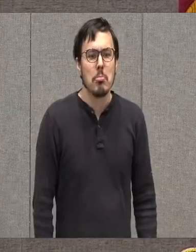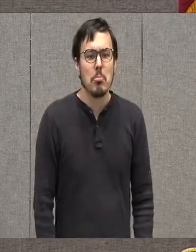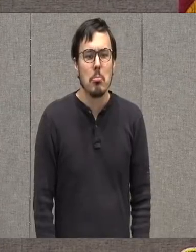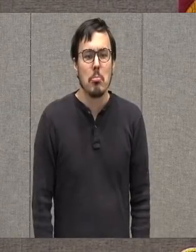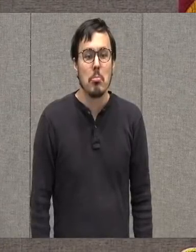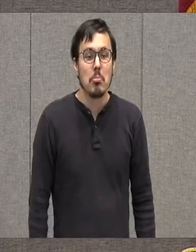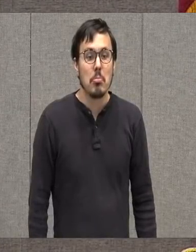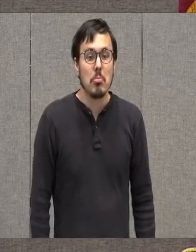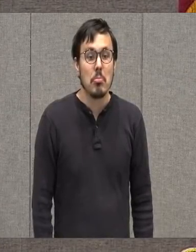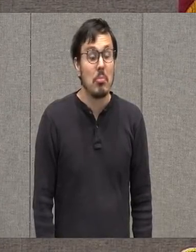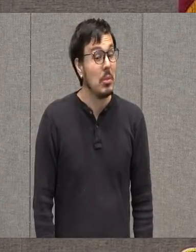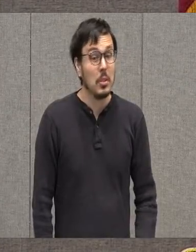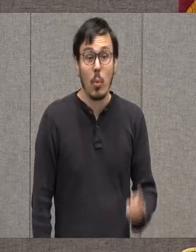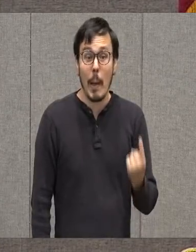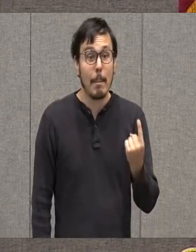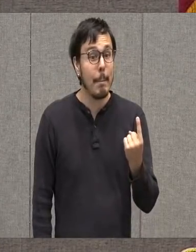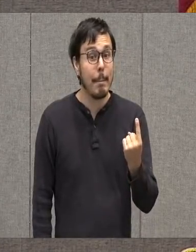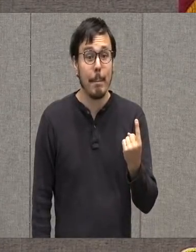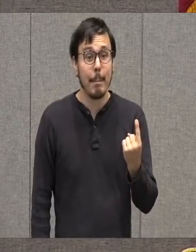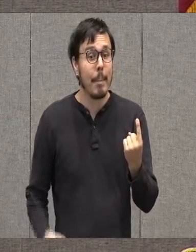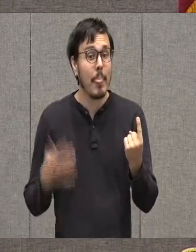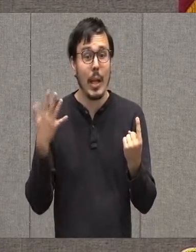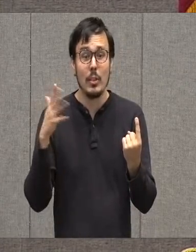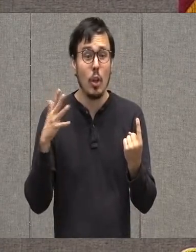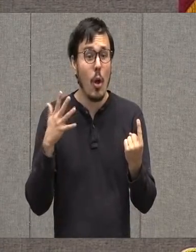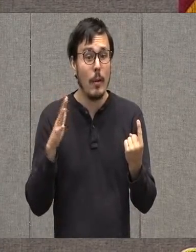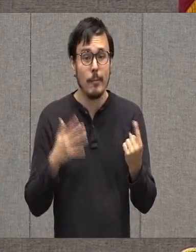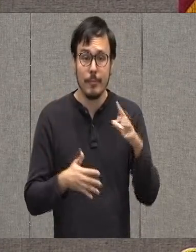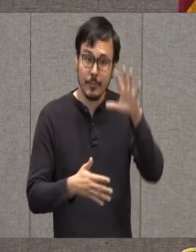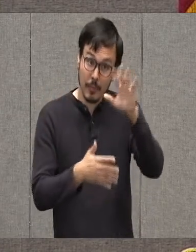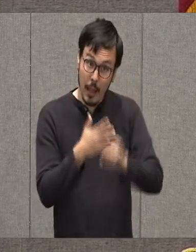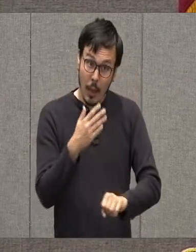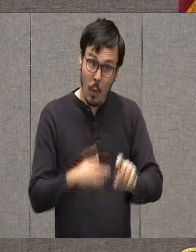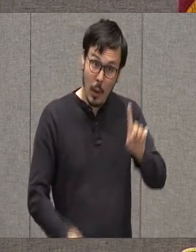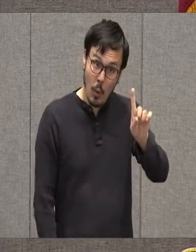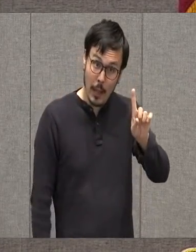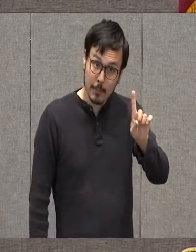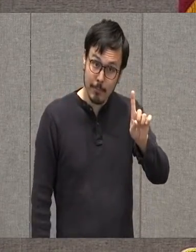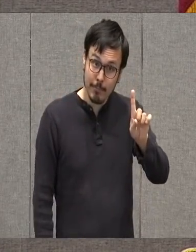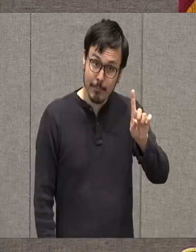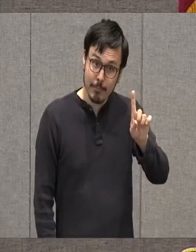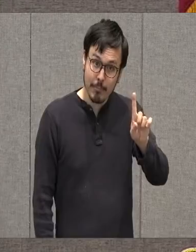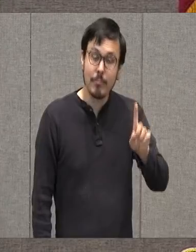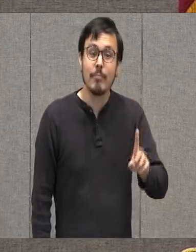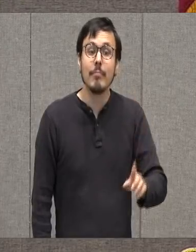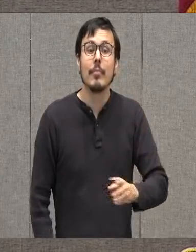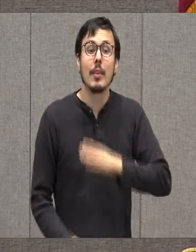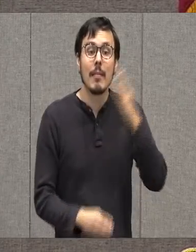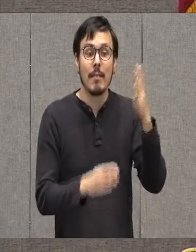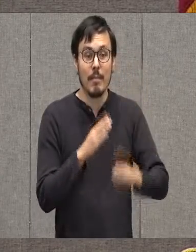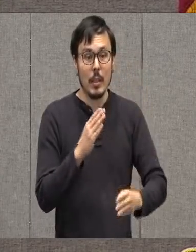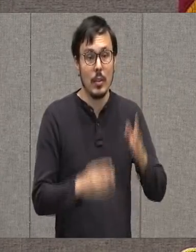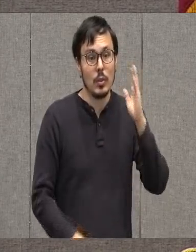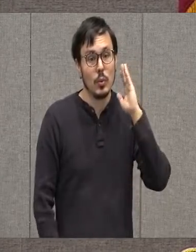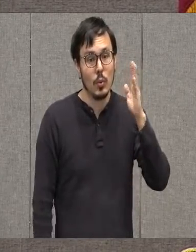Only one. If I take away one, that will help me get to 15.